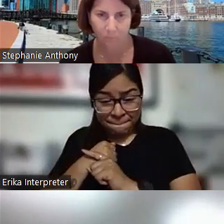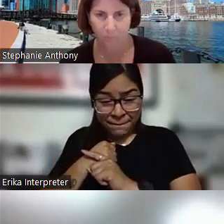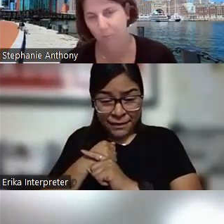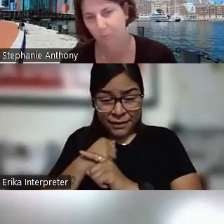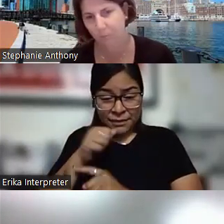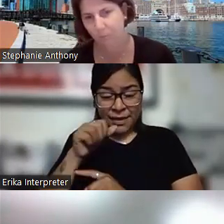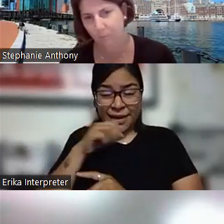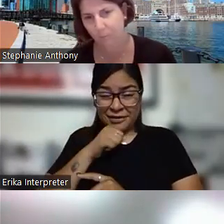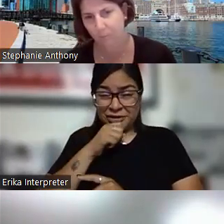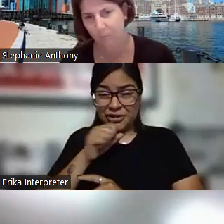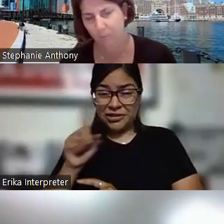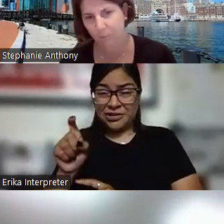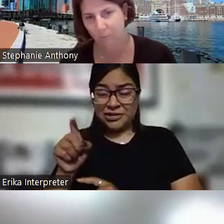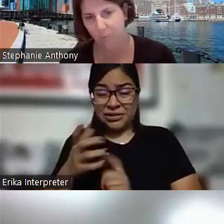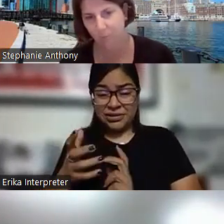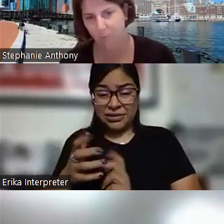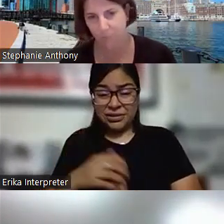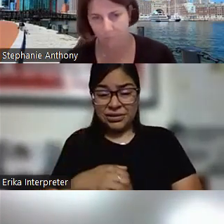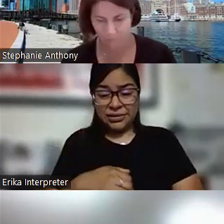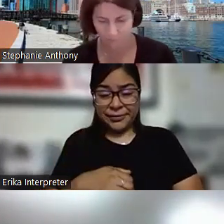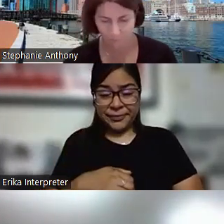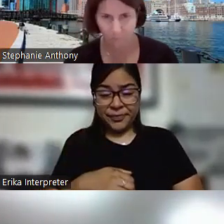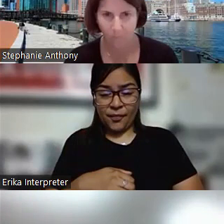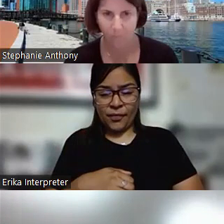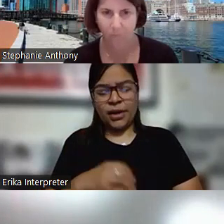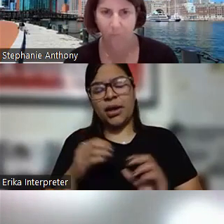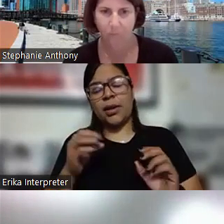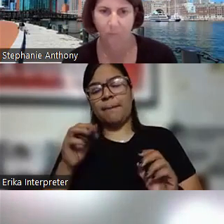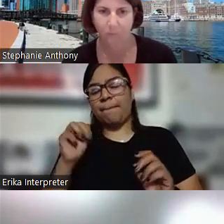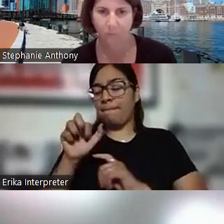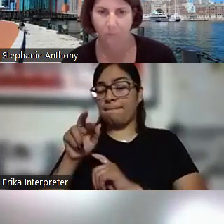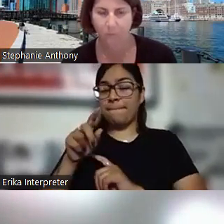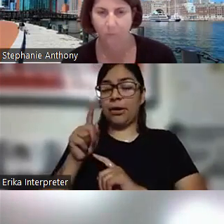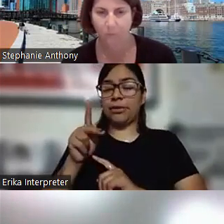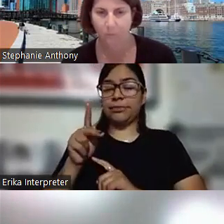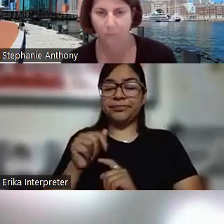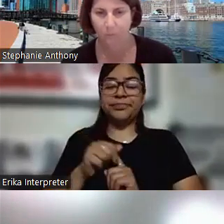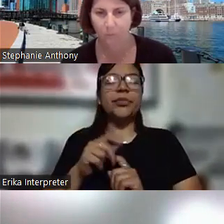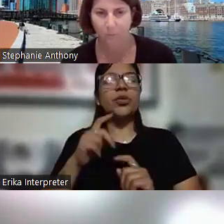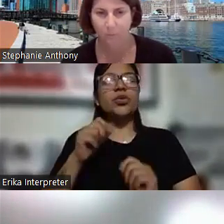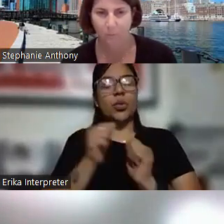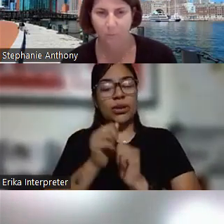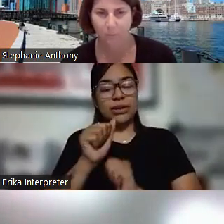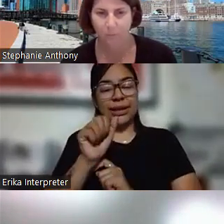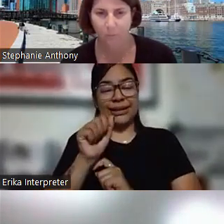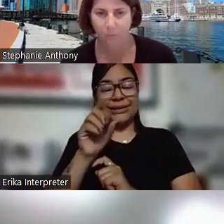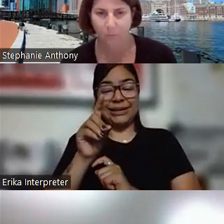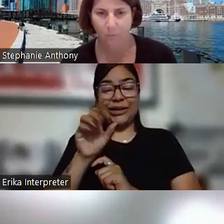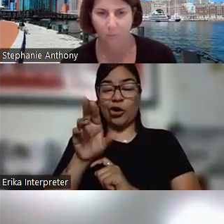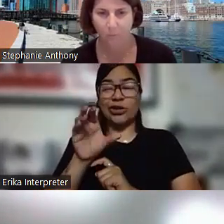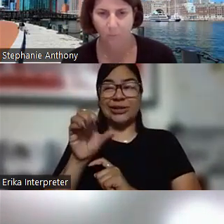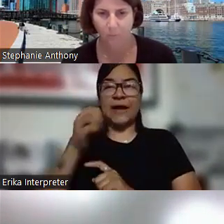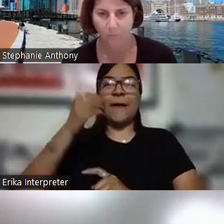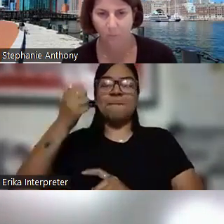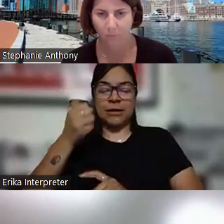that question the there is not so um with the adrc funding whatever populations the tripa serve are